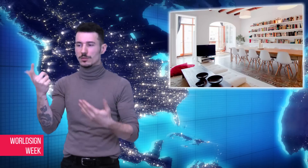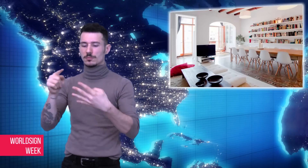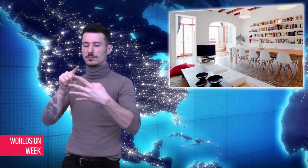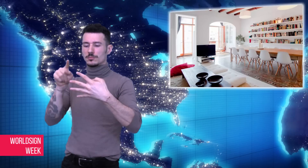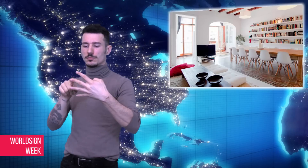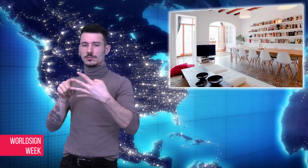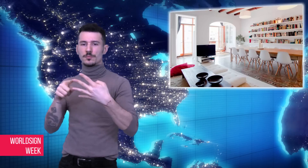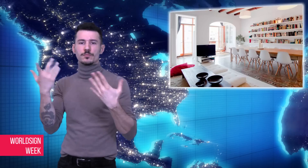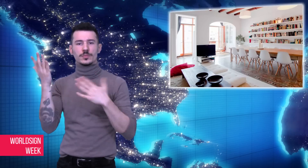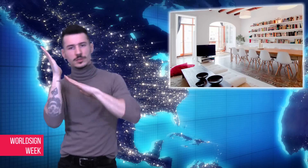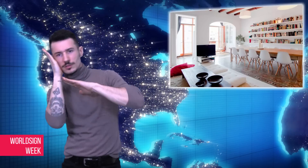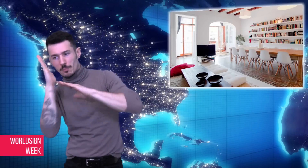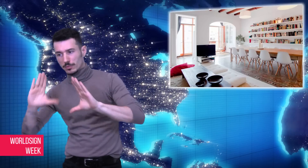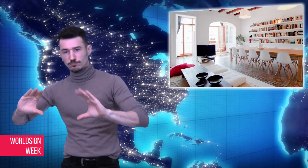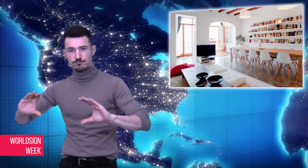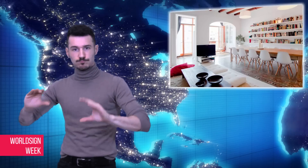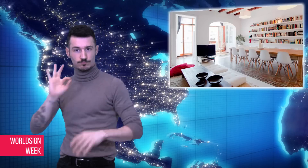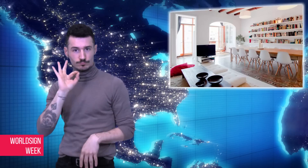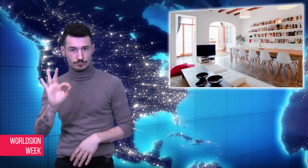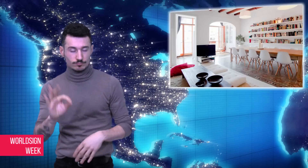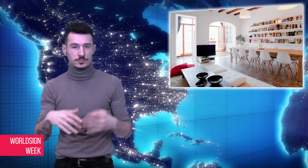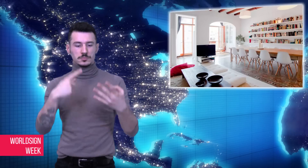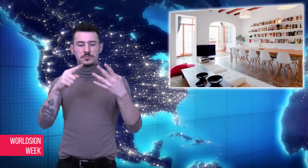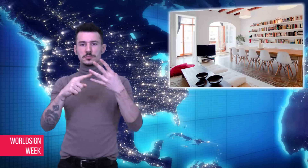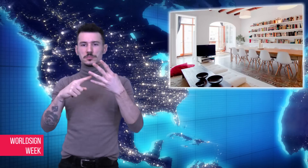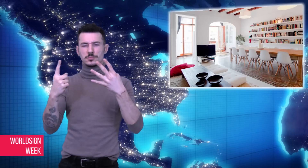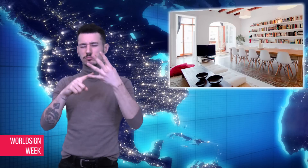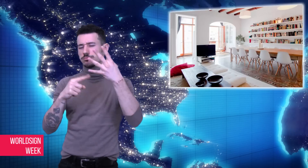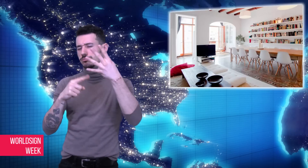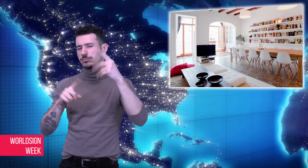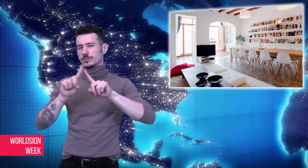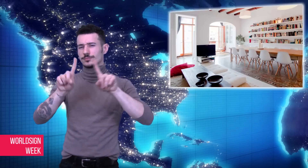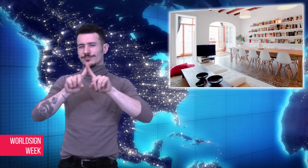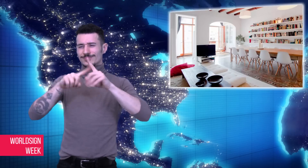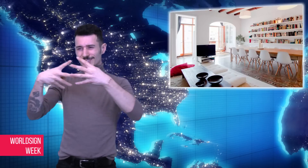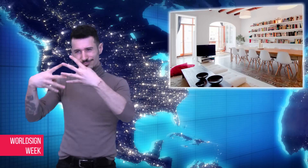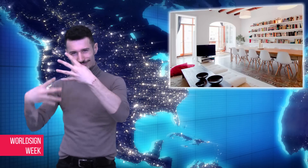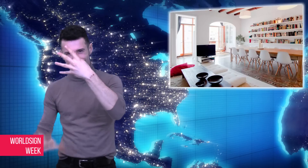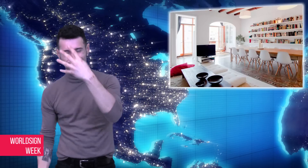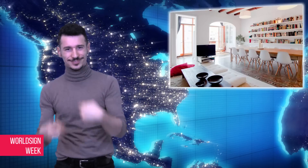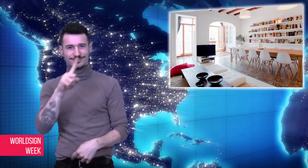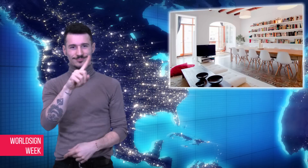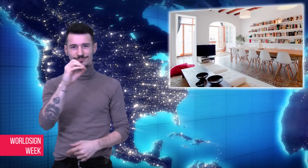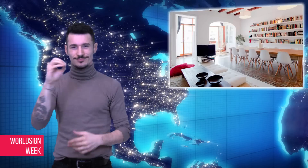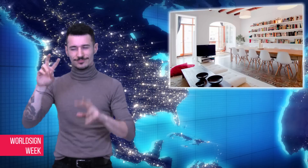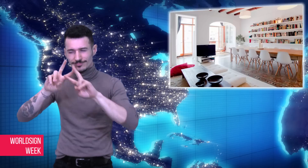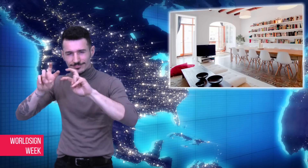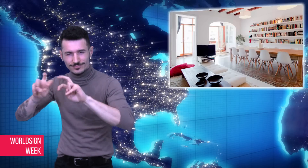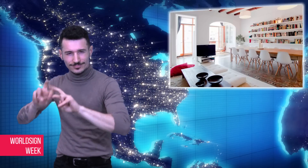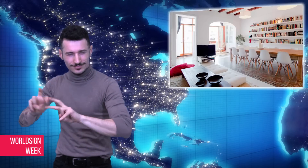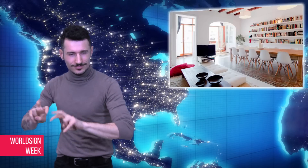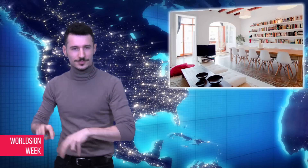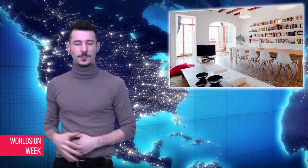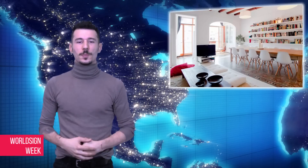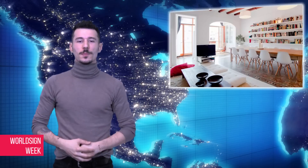be based on a 100-point system that examines the “speed of Wifi to the comfort